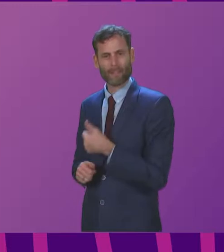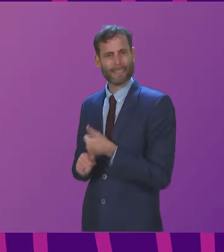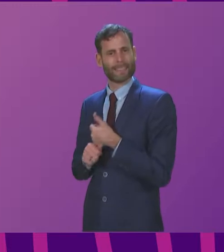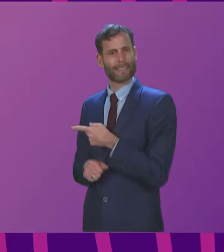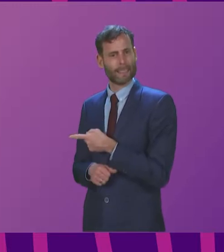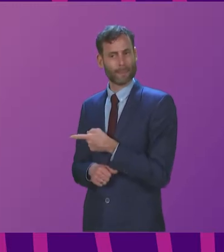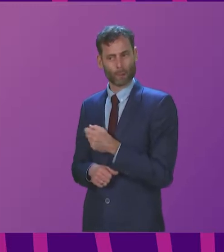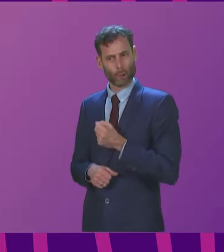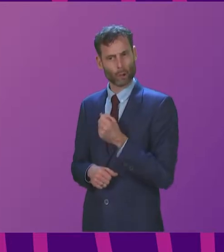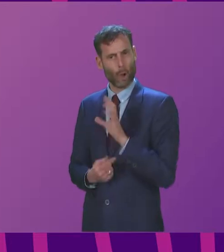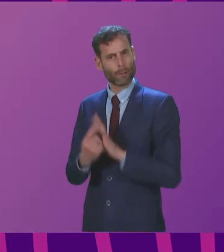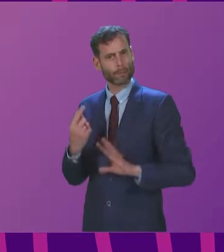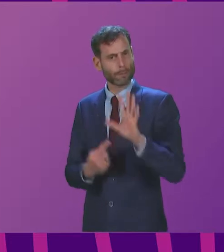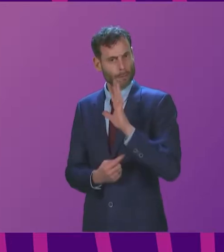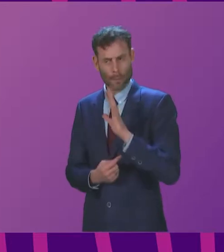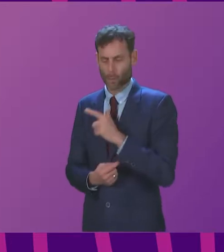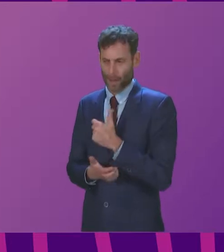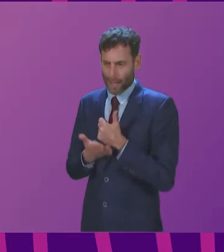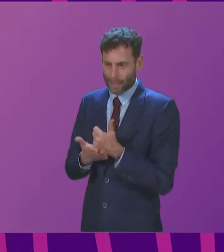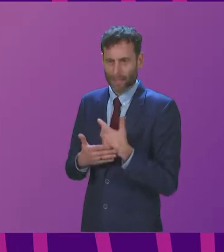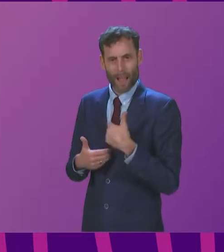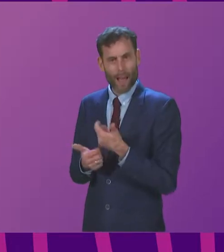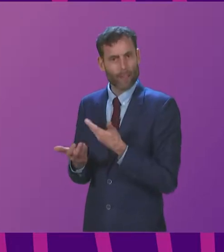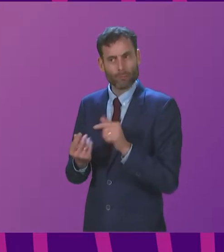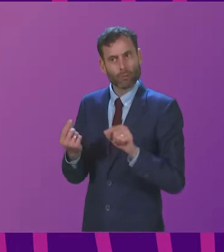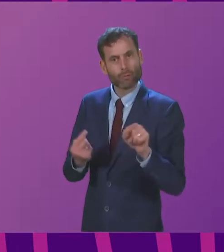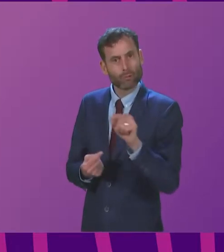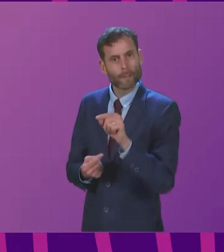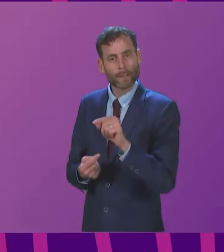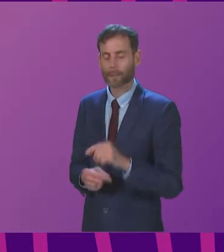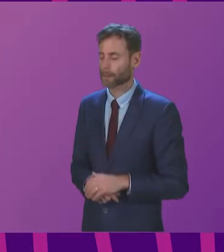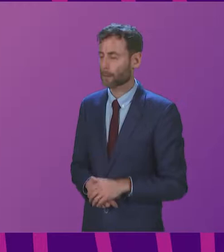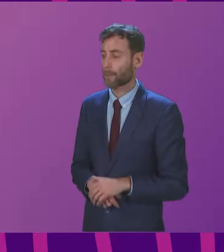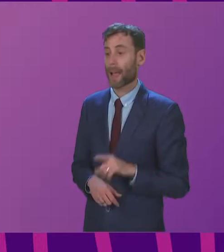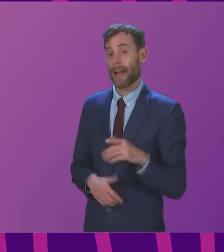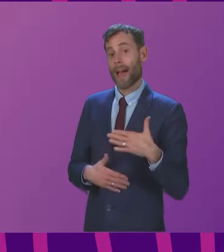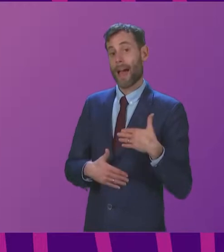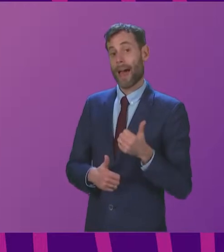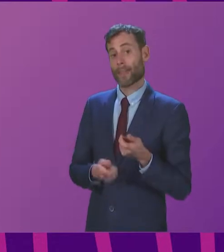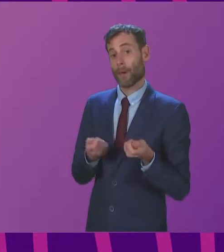to Scotland and, indeed, to health services in other parts of the UK. On whether to request military assistance, that would initially be a decision for the